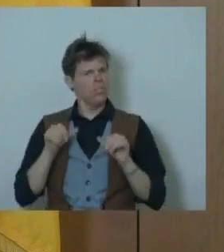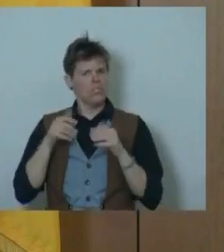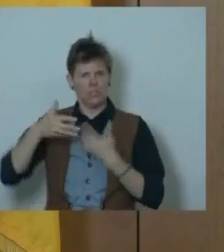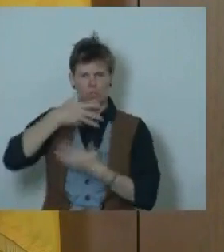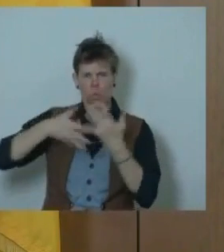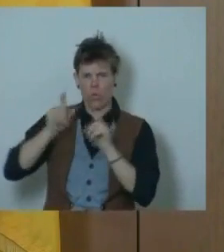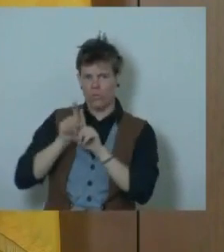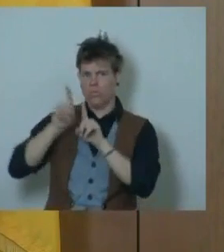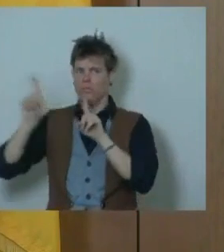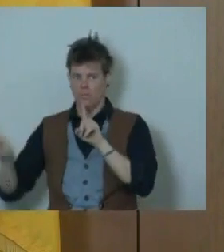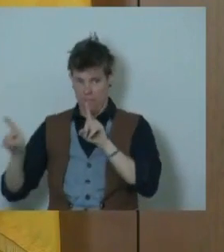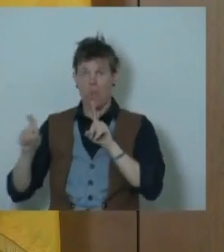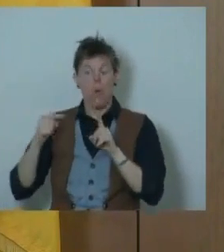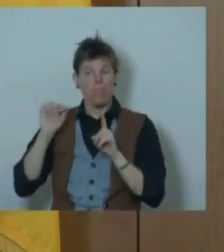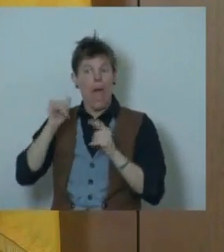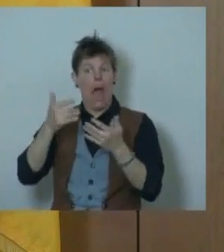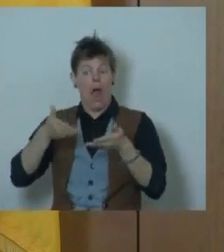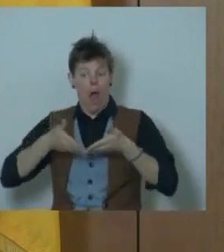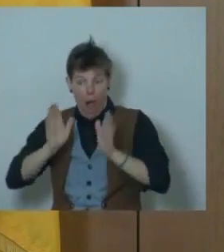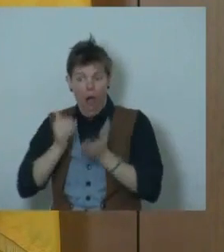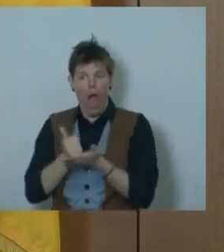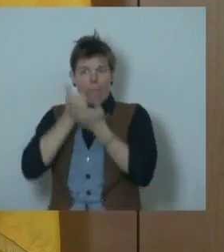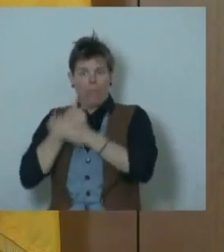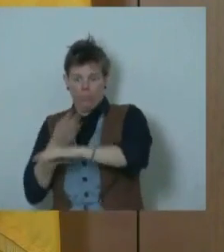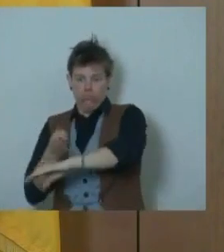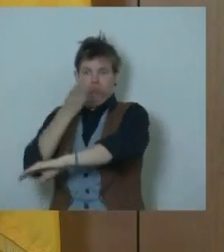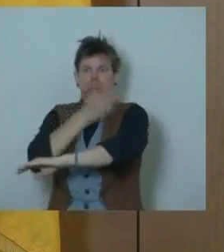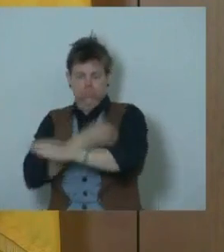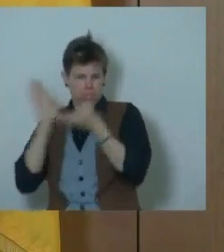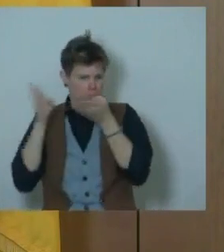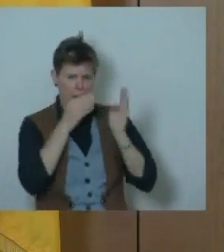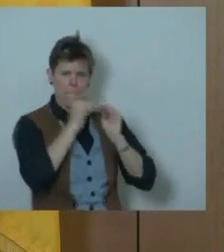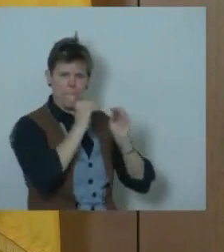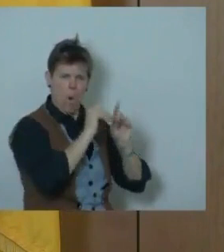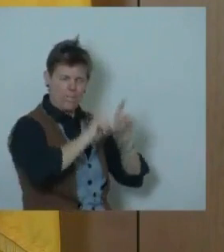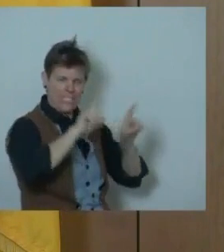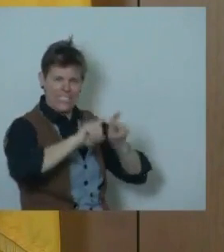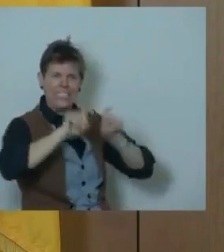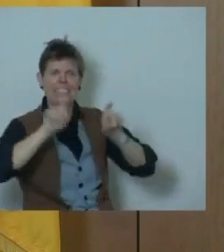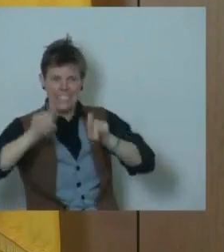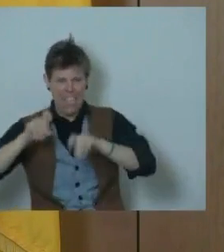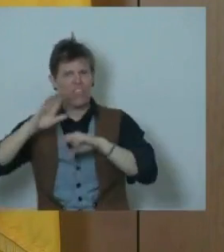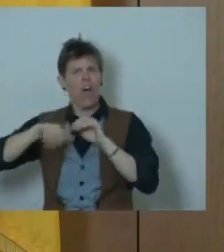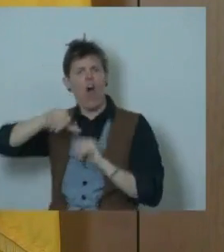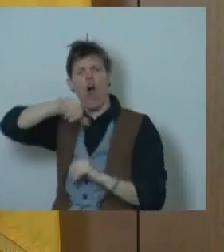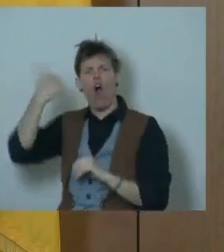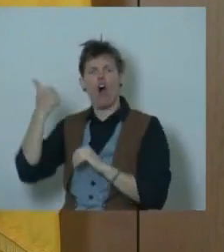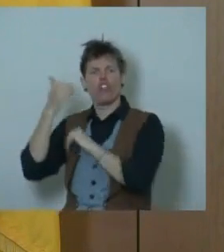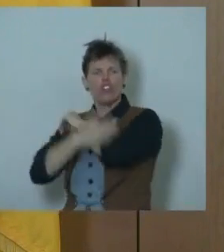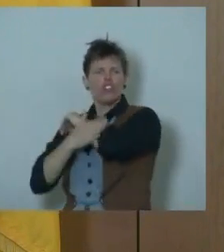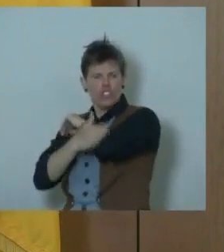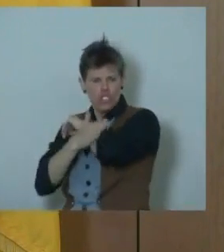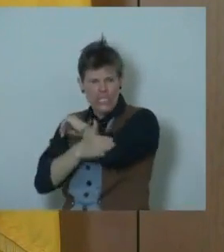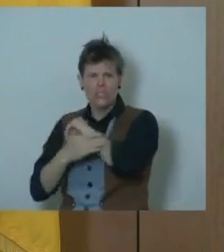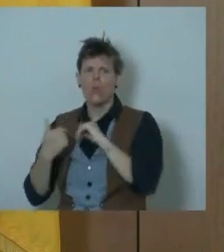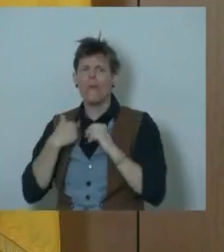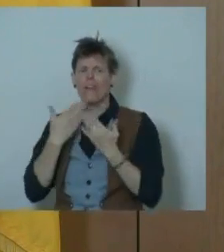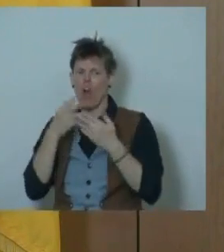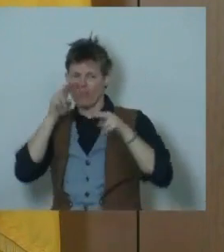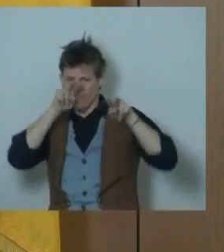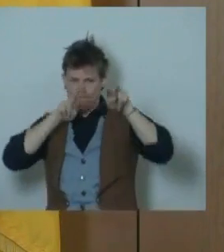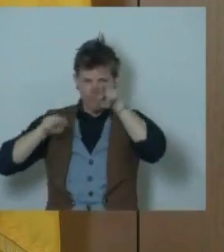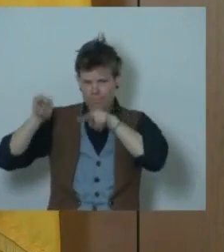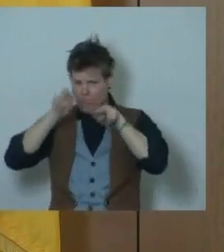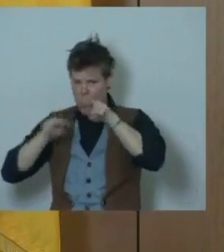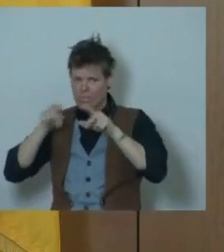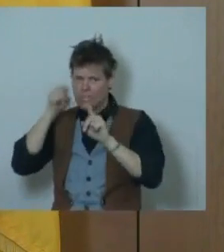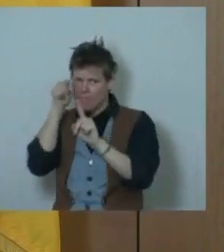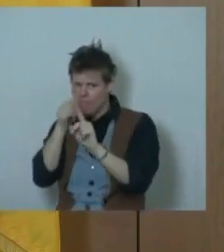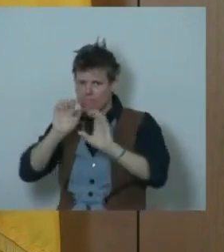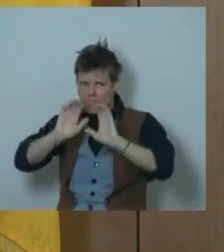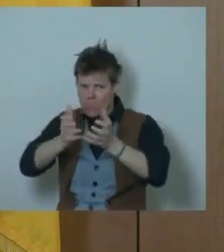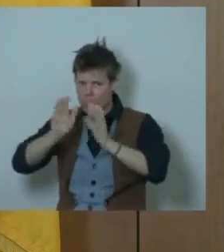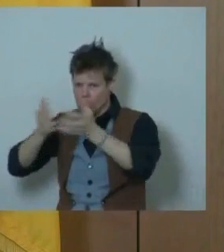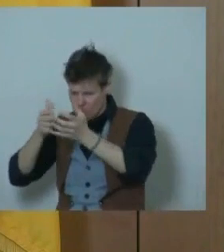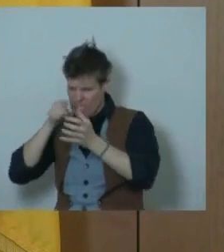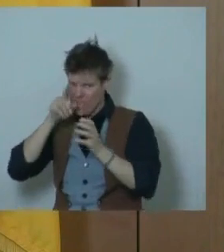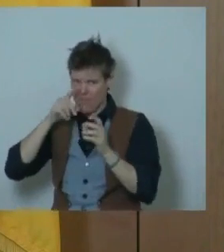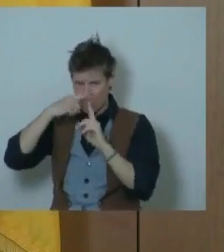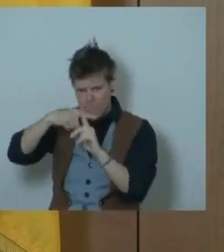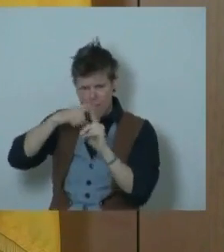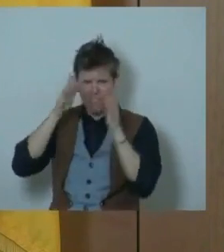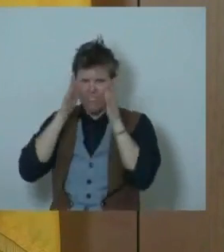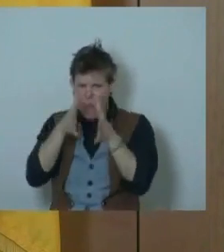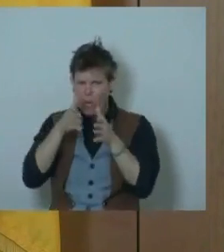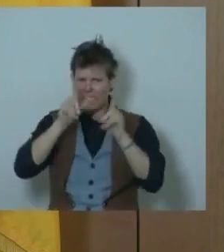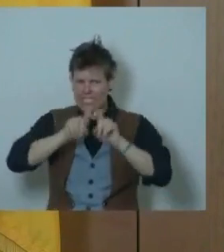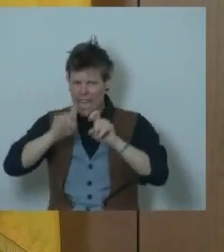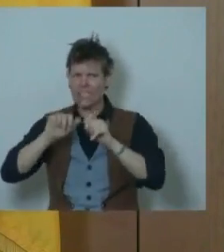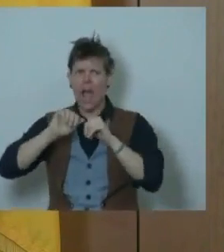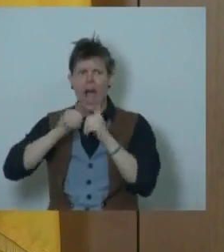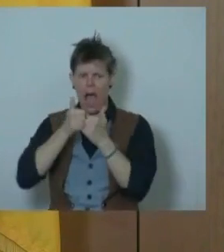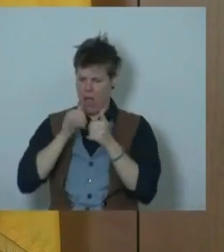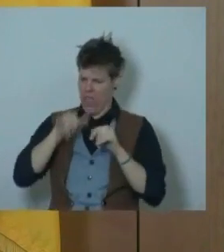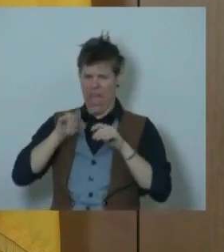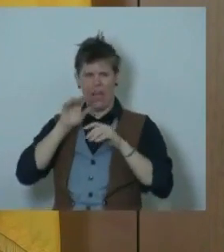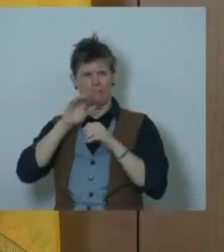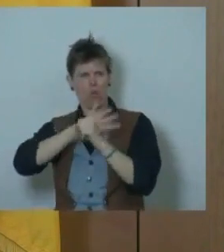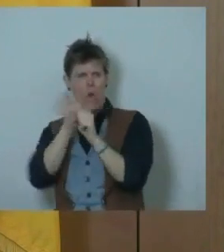YOUR STATE, BECAUSE OF THE WORK YOU HAVE DONE WITH SOCIAL DISTANCING, HAS ALLOWED US TO EXPAND TESTING MUCH EARLIER THAN THE REST OF THE COUNTRY AND WHAT WE ARE CALLING SURVEILLANCE.